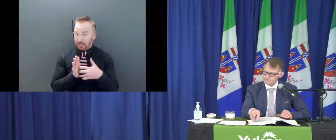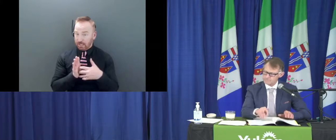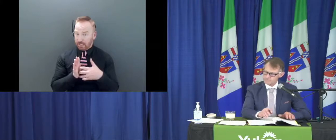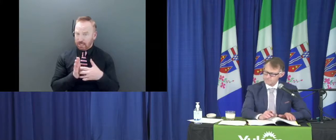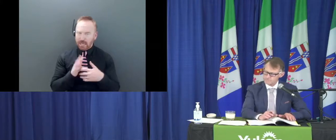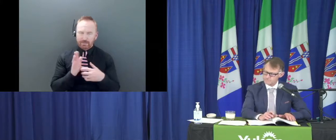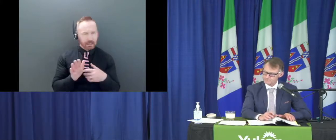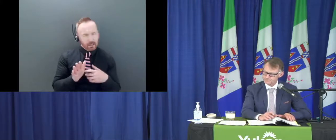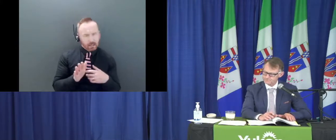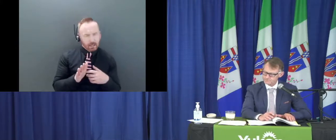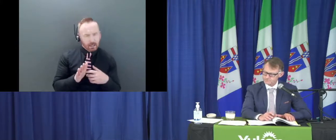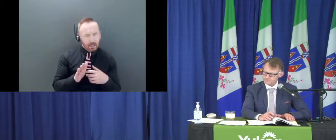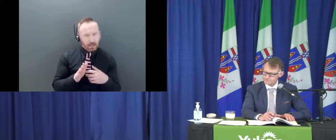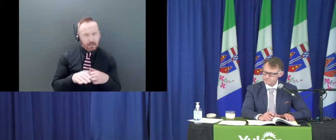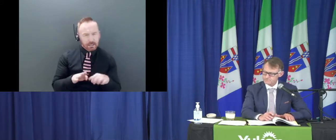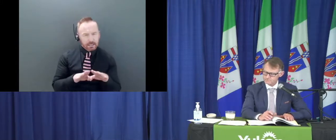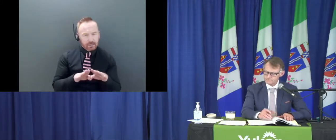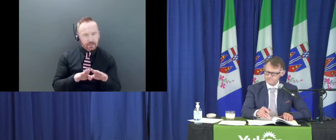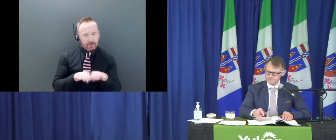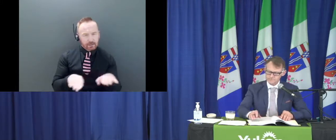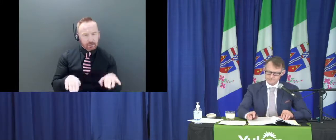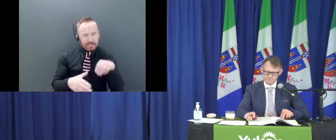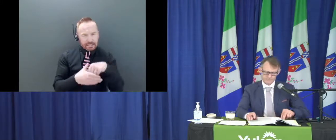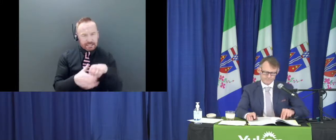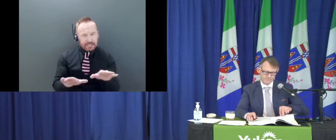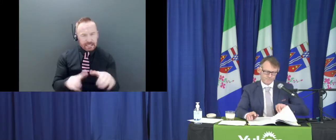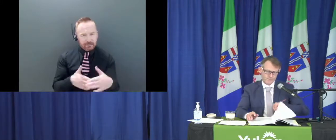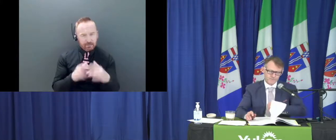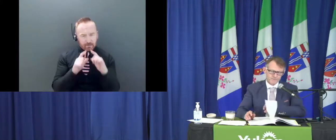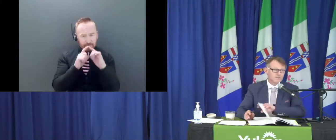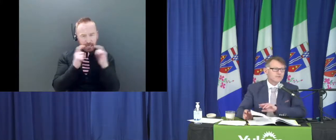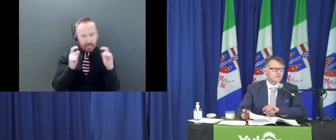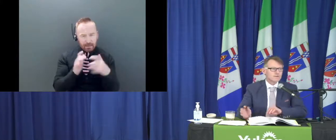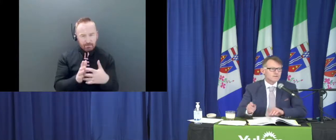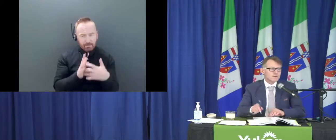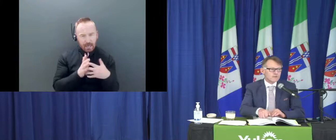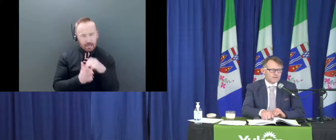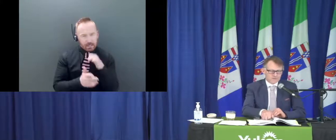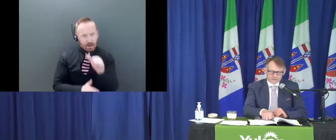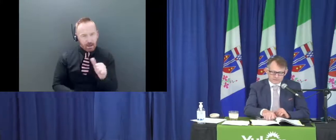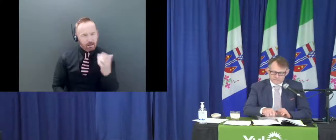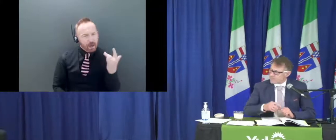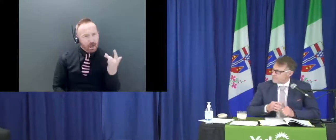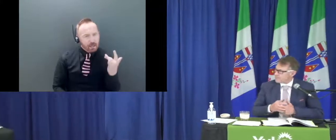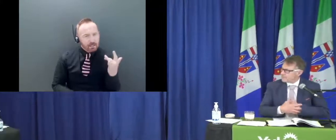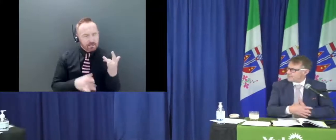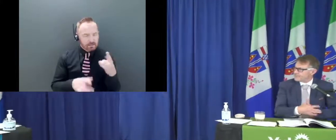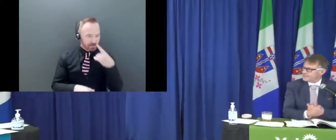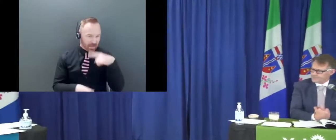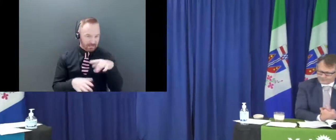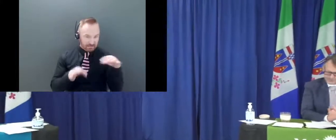And also too why masks aren't mandatory for kids in class. If you can elaborate on that point.